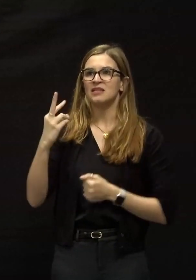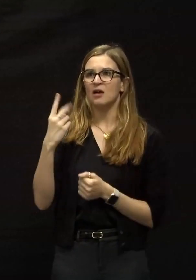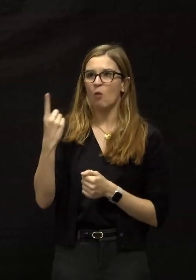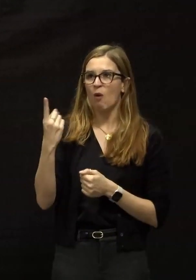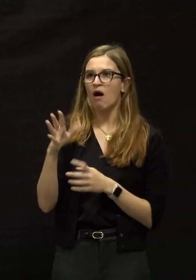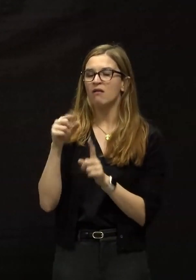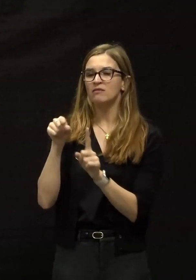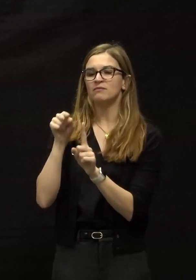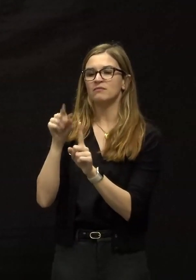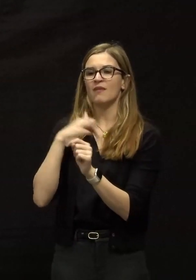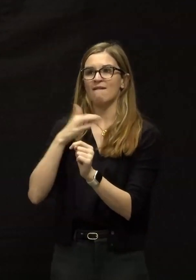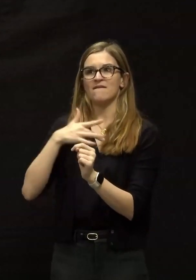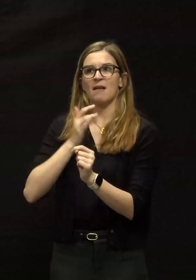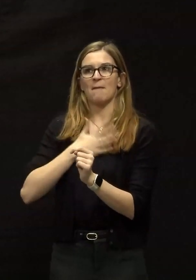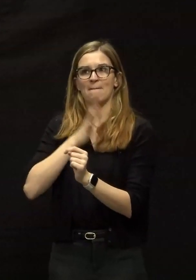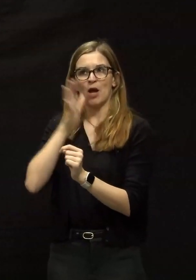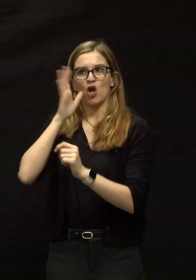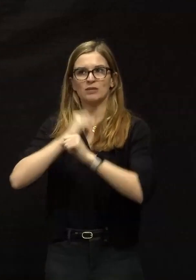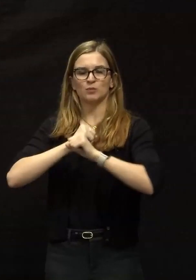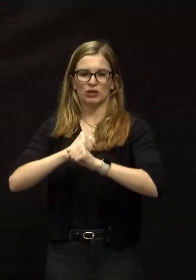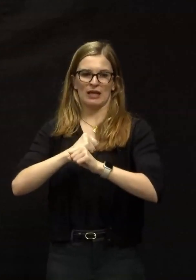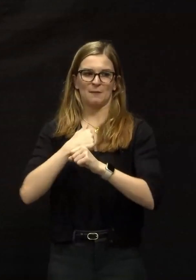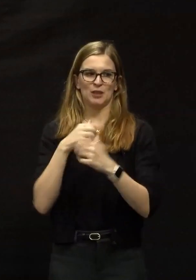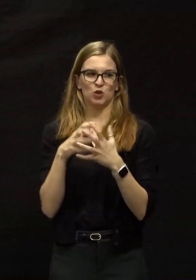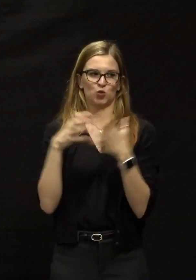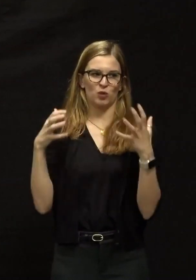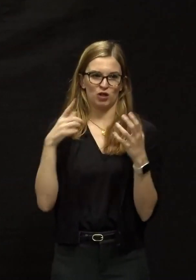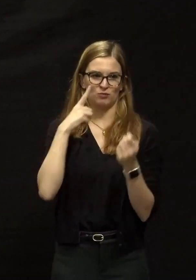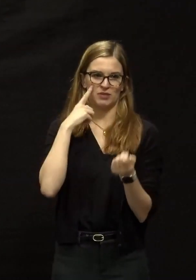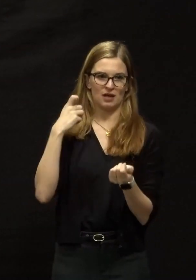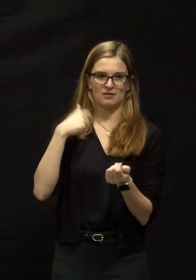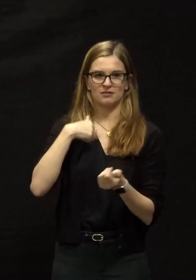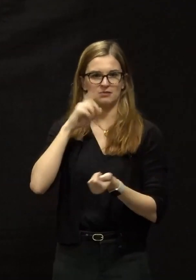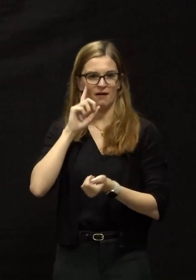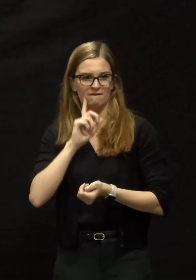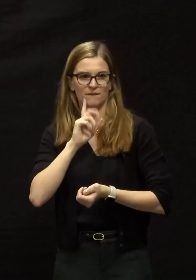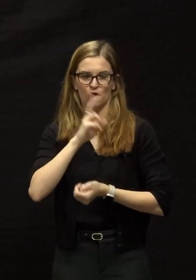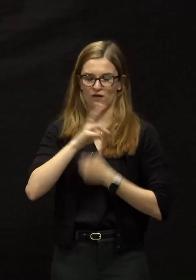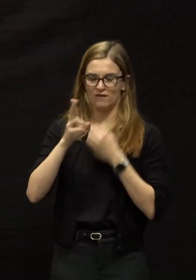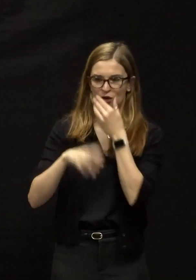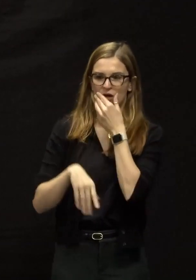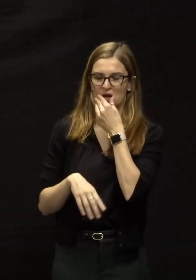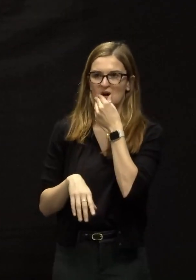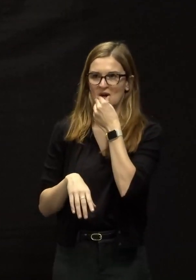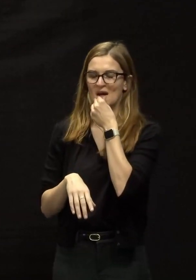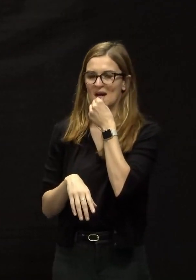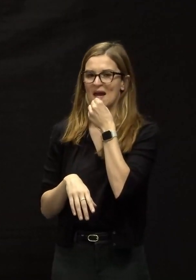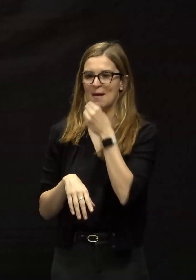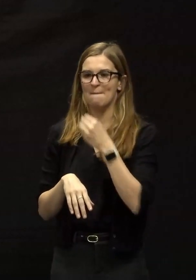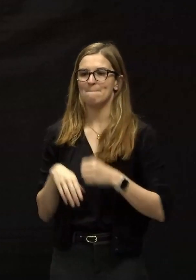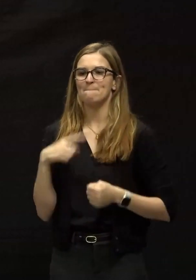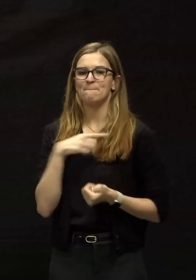And then the second one up here, I feel like my parents protect me too much because I'm deaf or hard of hearing.